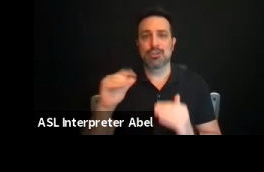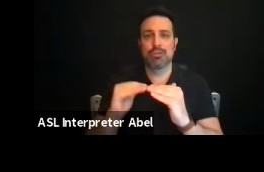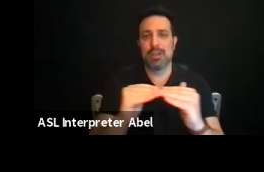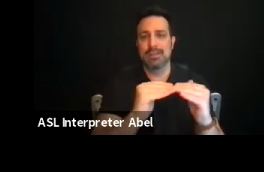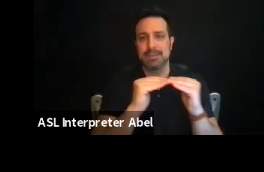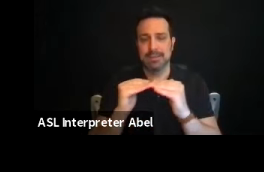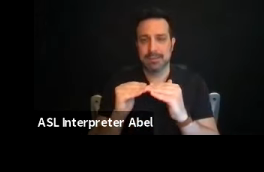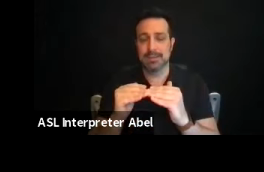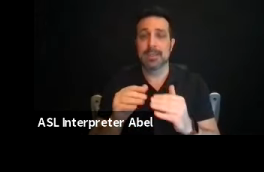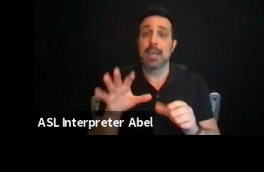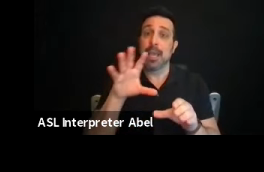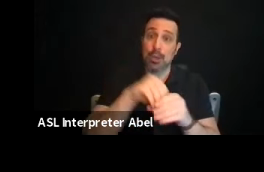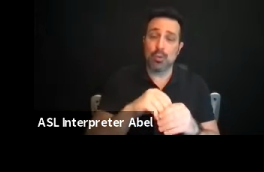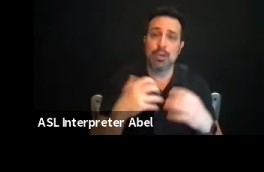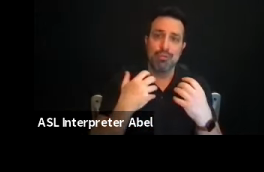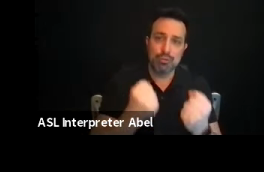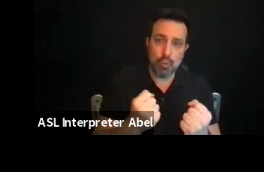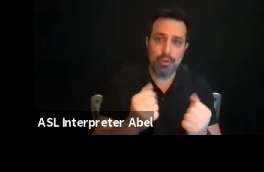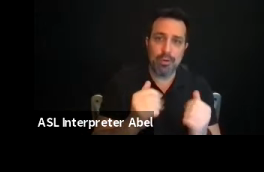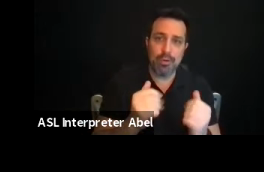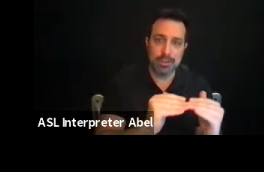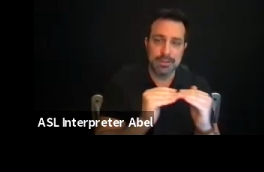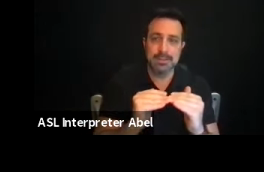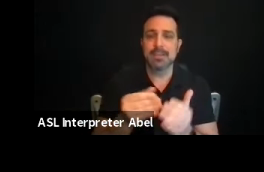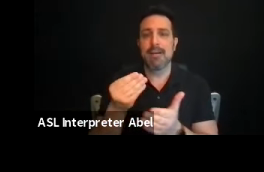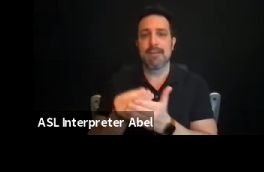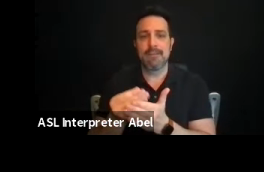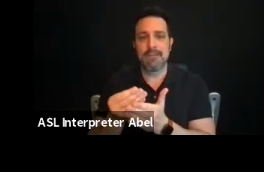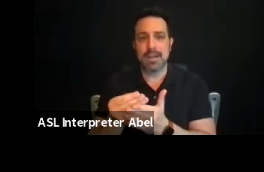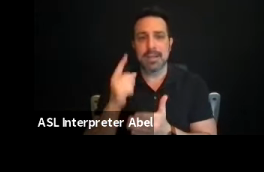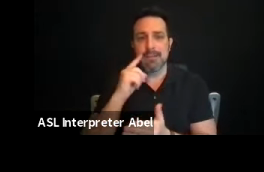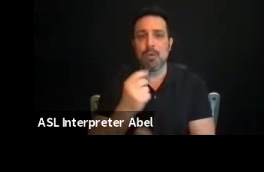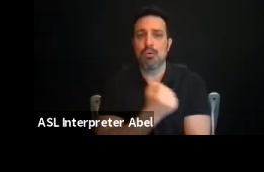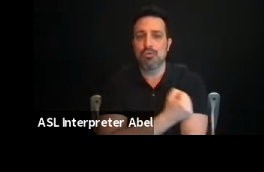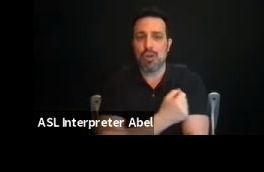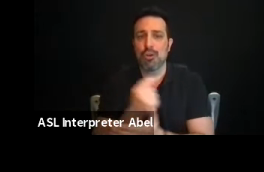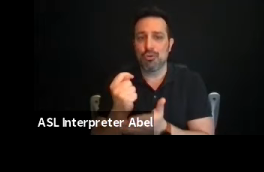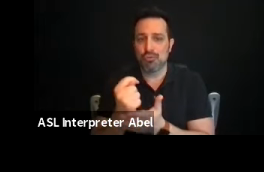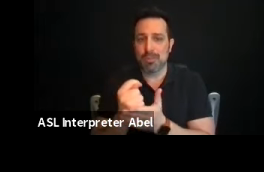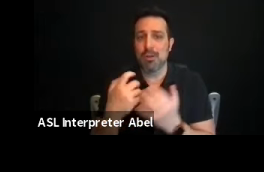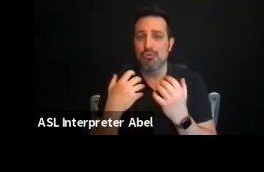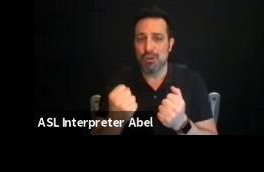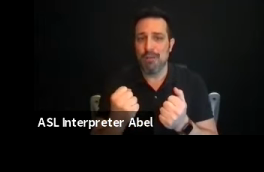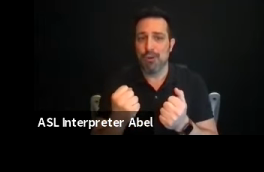right now as well that will create greater racial and criminal justice through a wide range of mechanisms